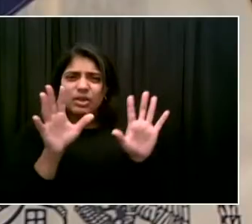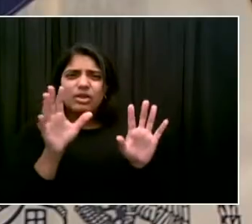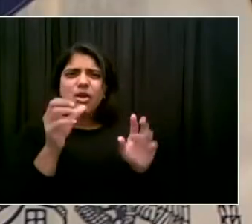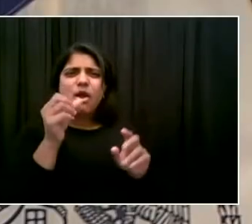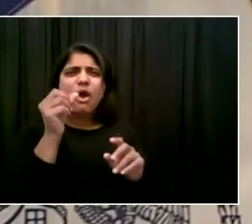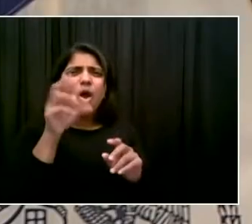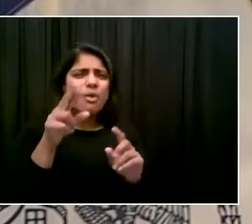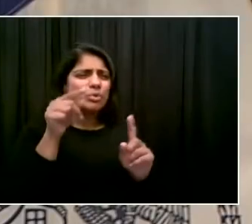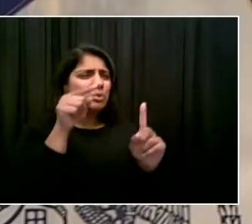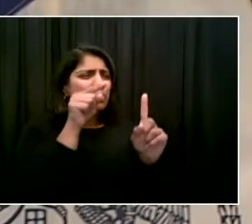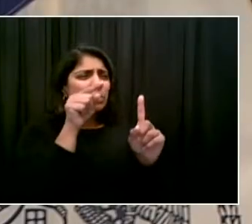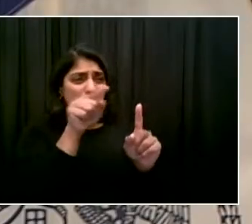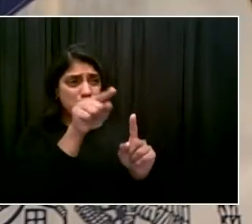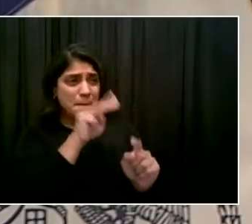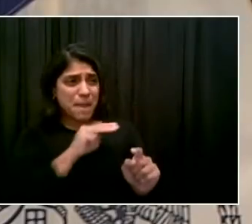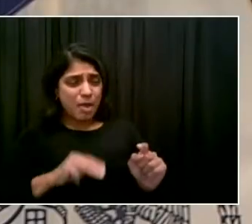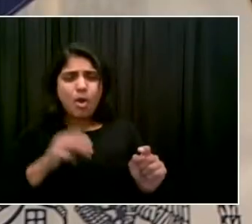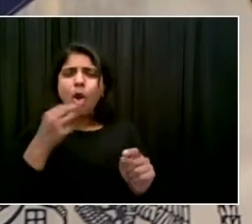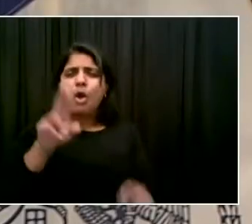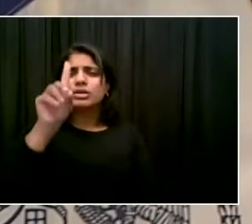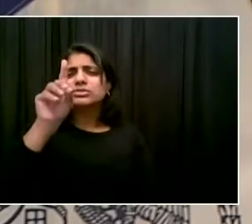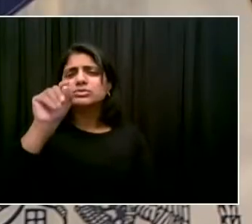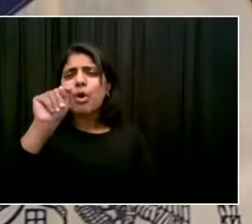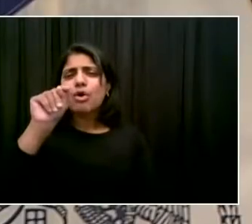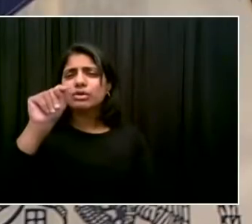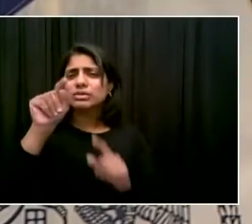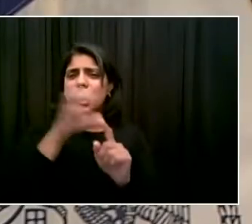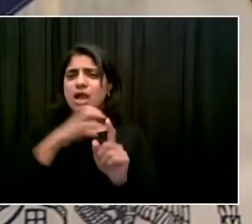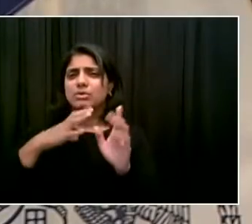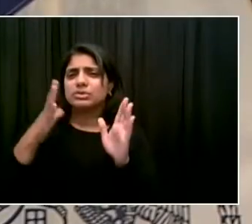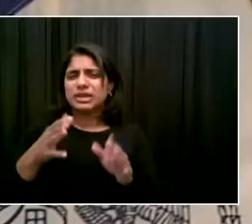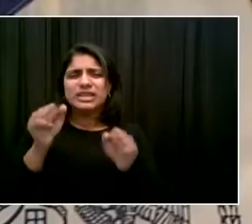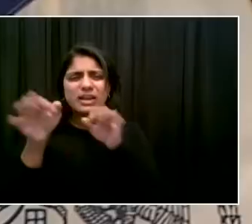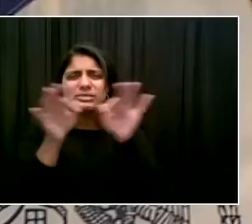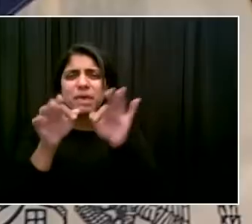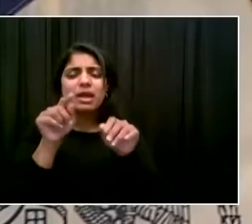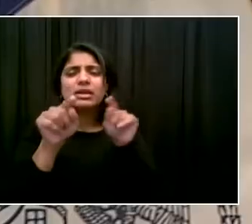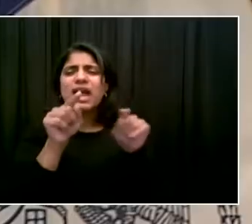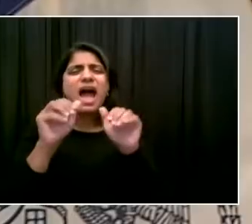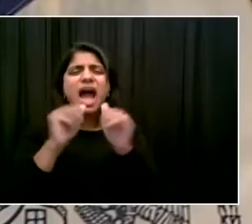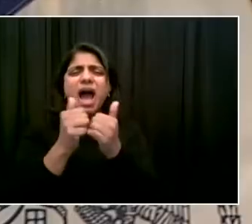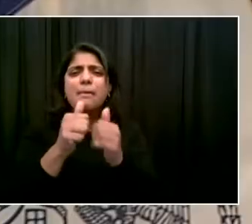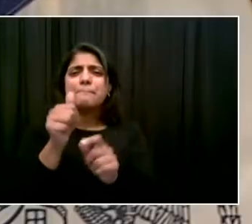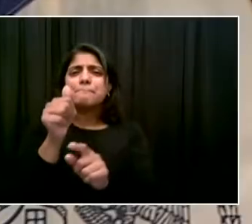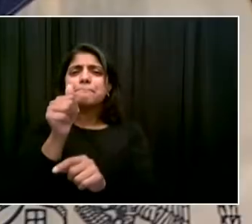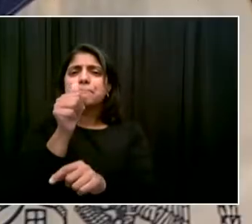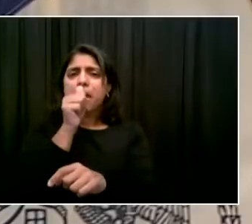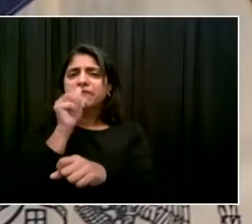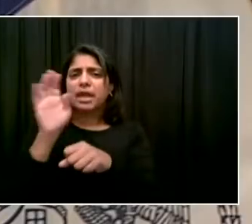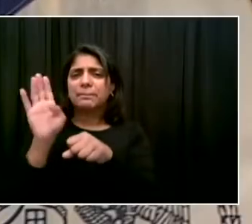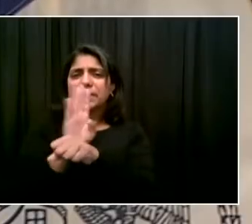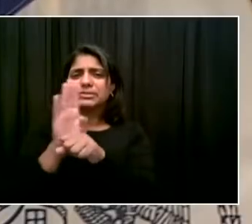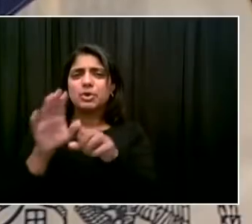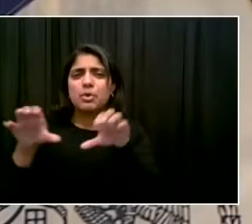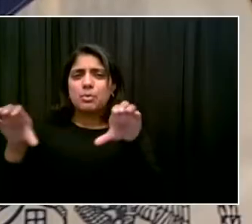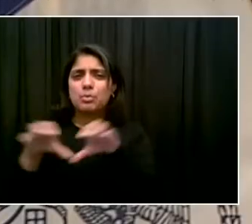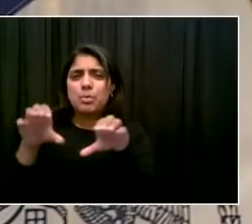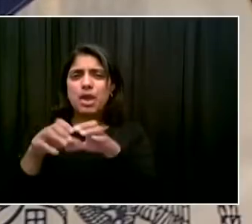COMMISSIONER JONNEDL OS RI